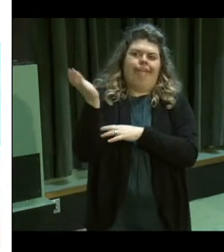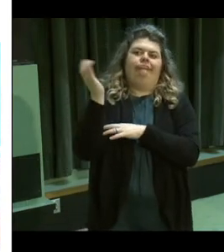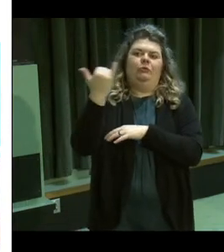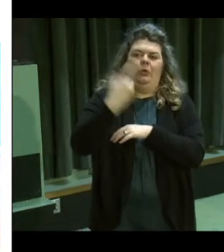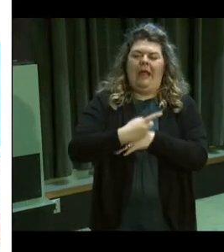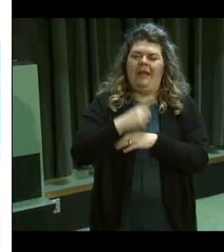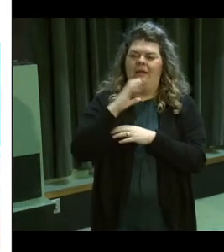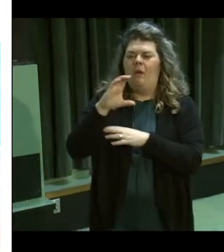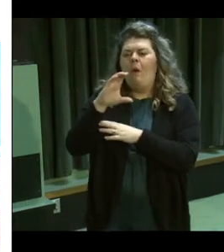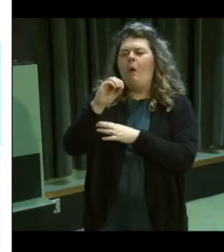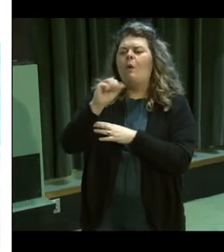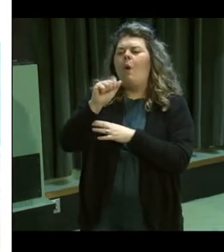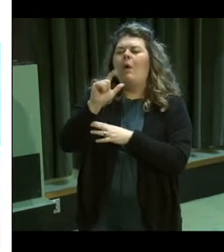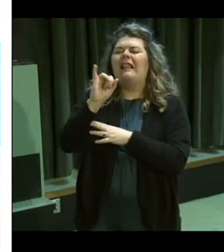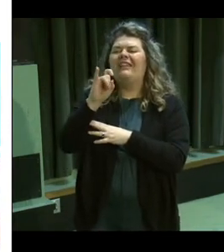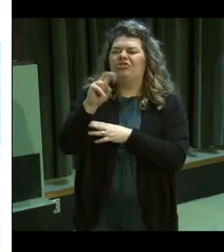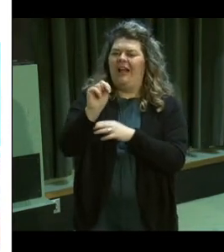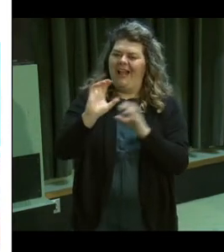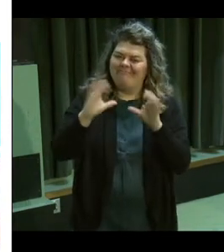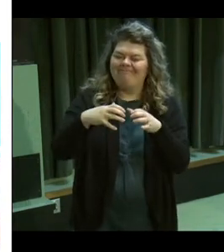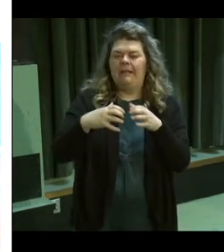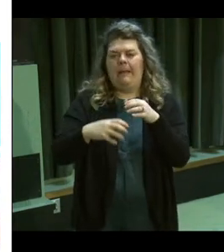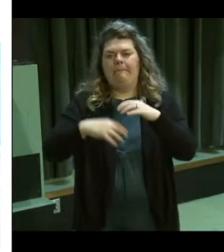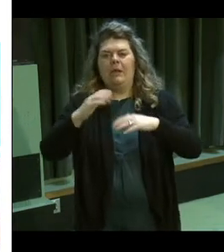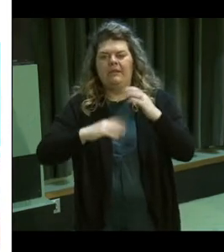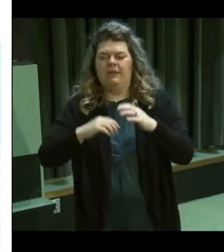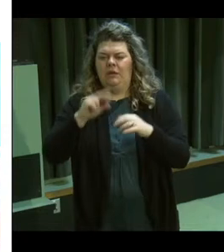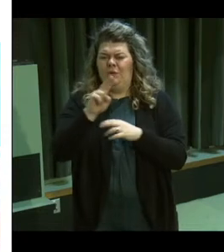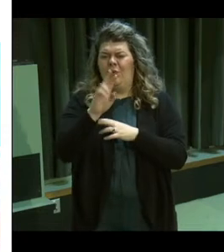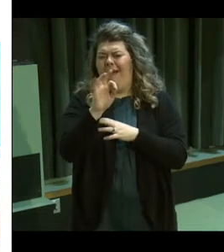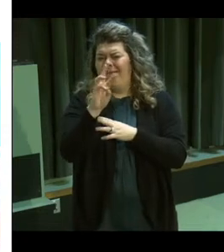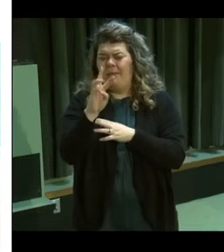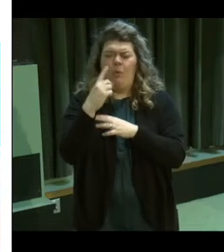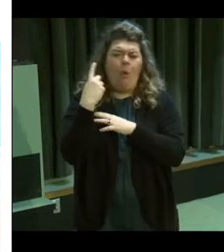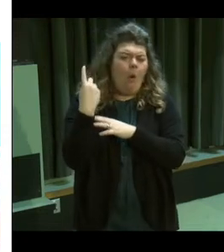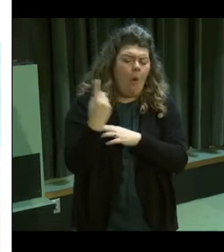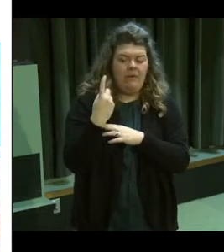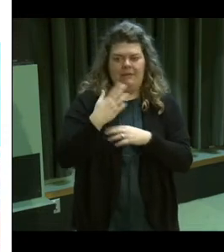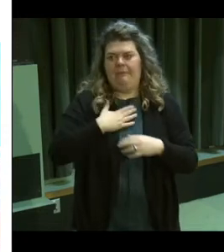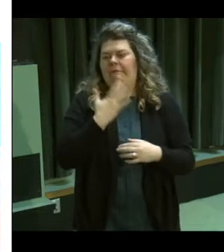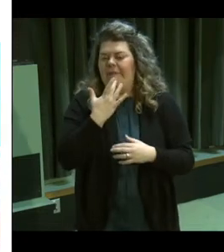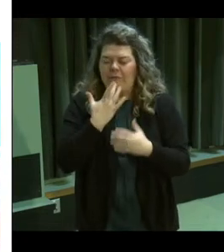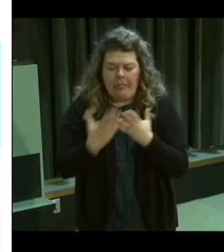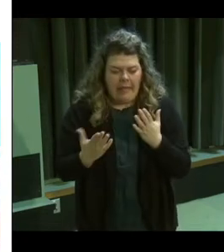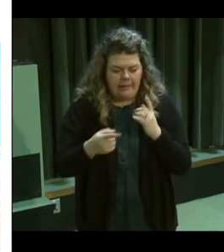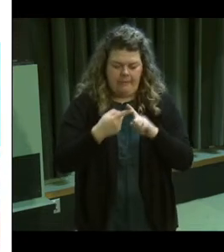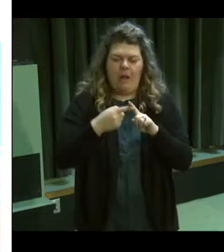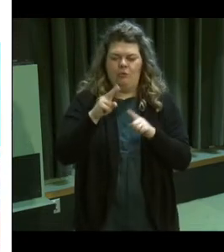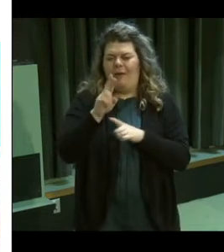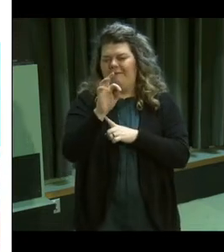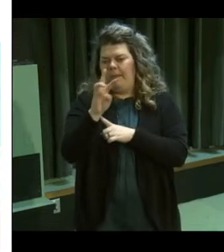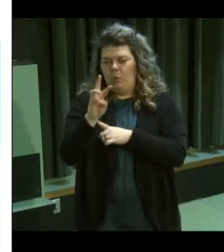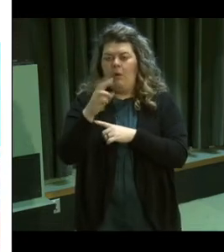so much today. It's just the coalition building that the UFW,